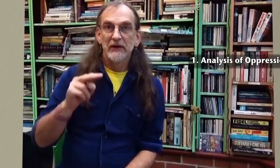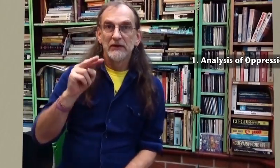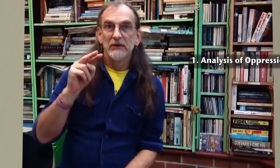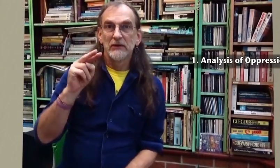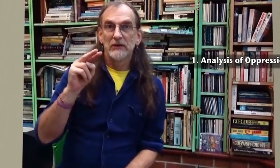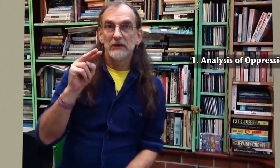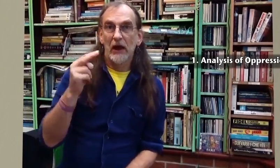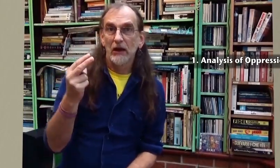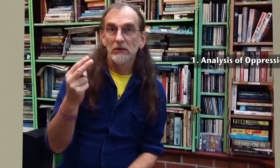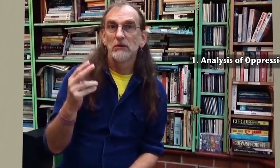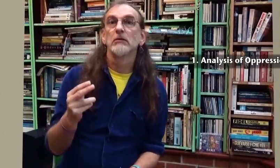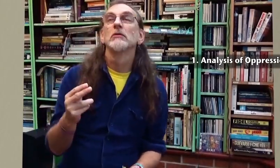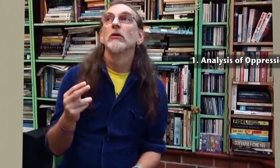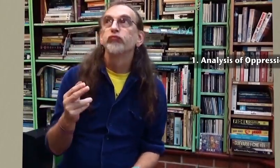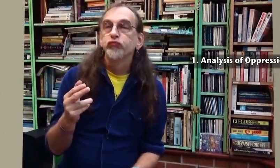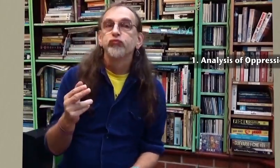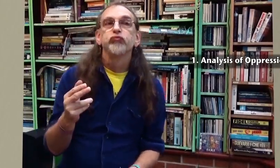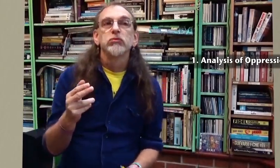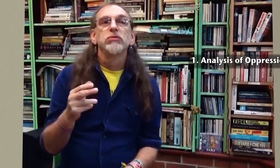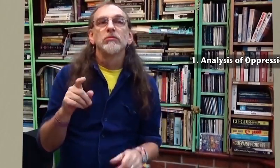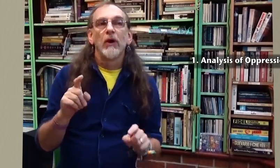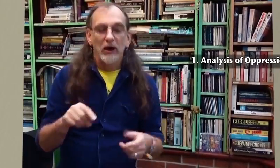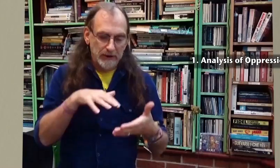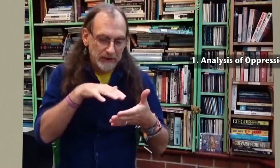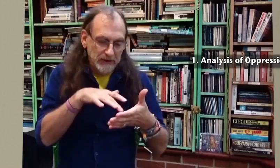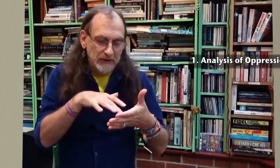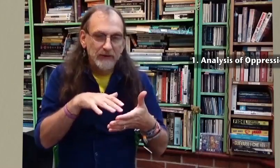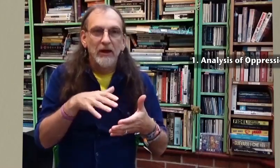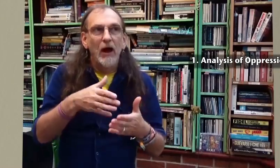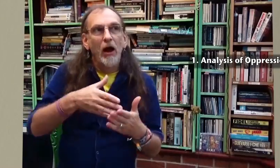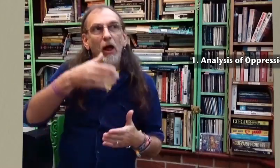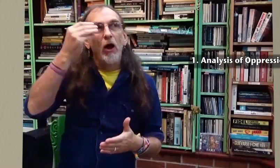Next, we take on the historical studies of Deaf lives.